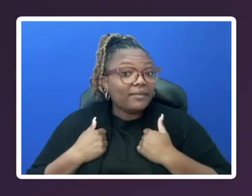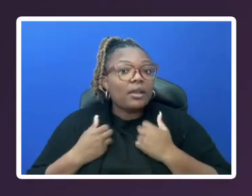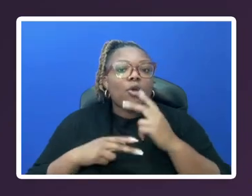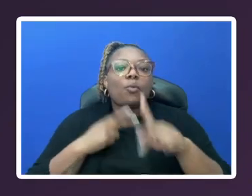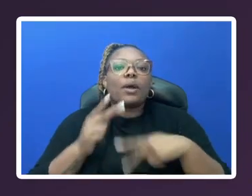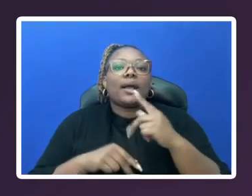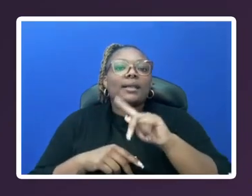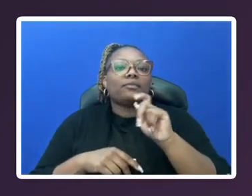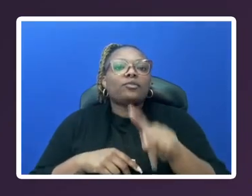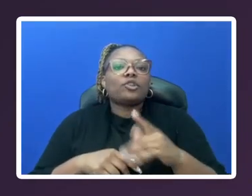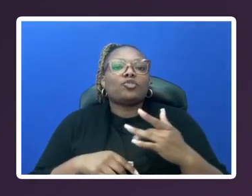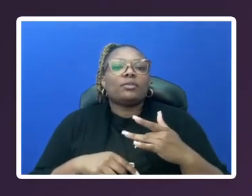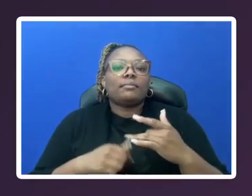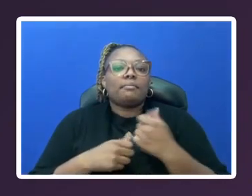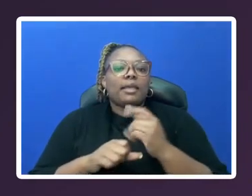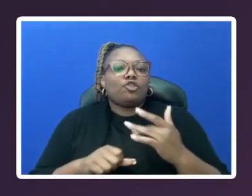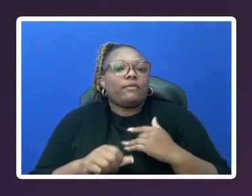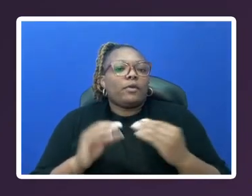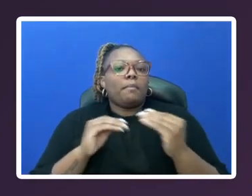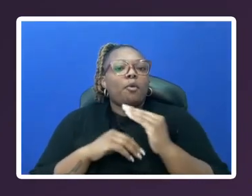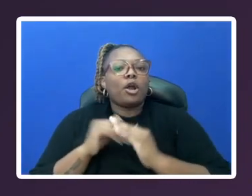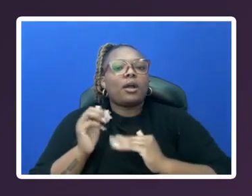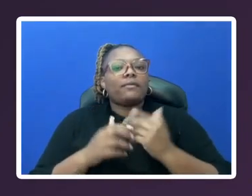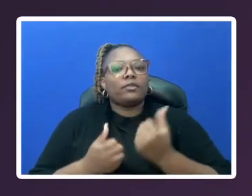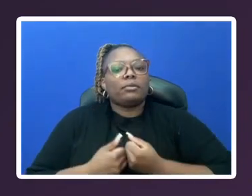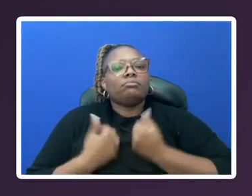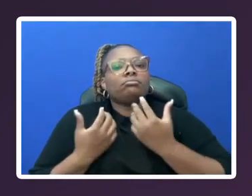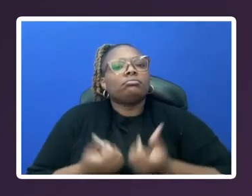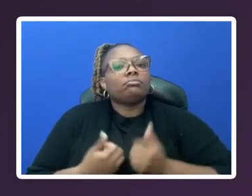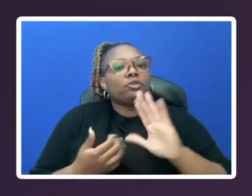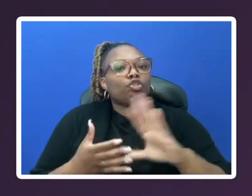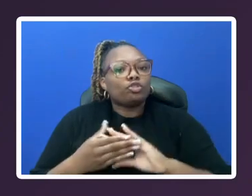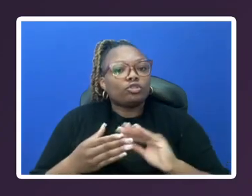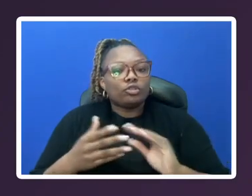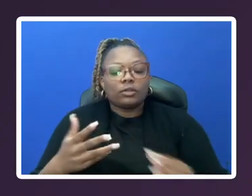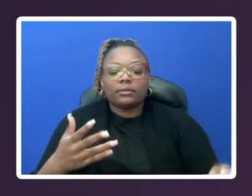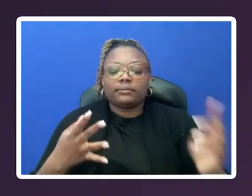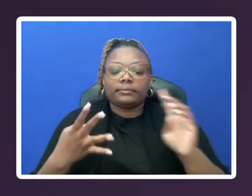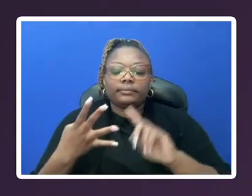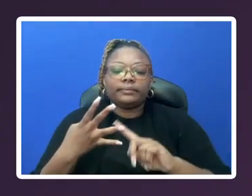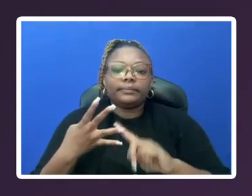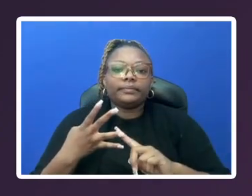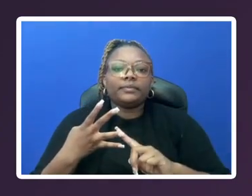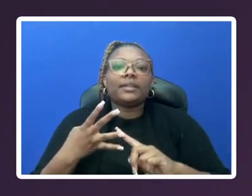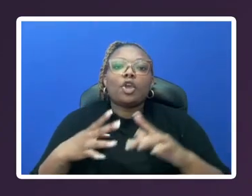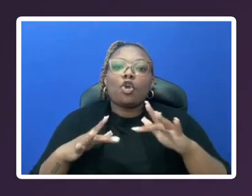more comfortable telling your stories. Number four, record. Remind the students that